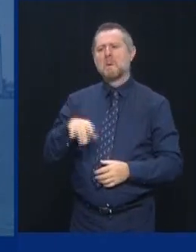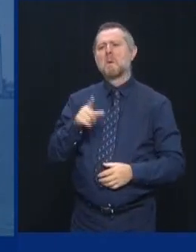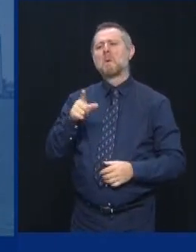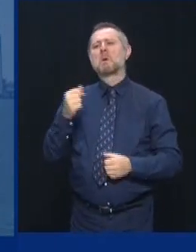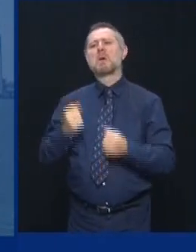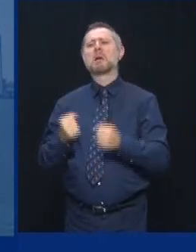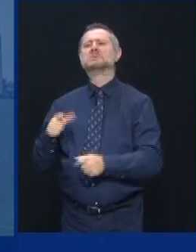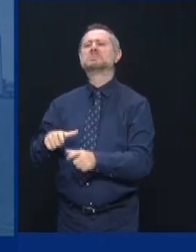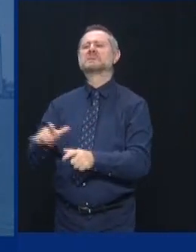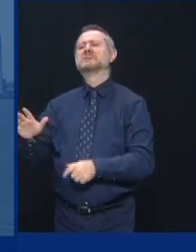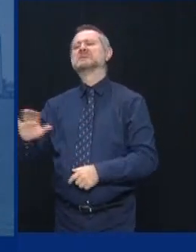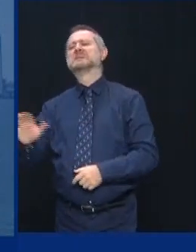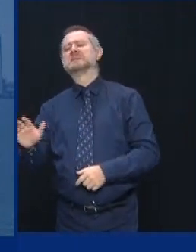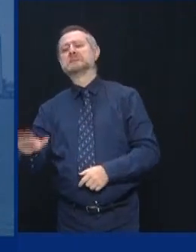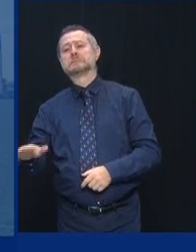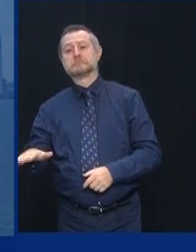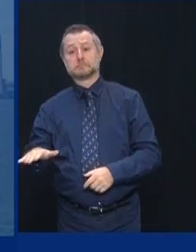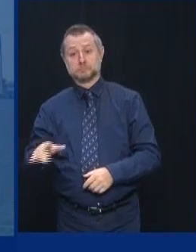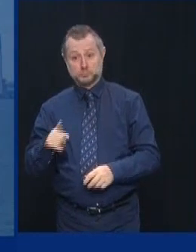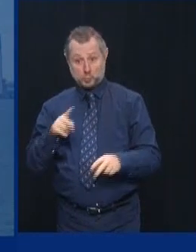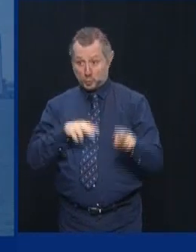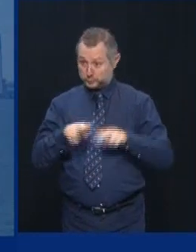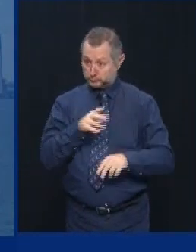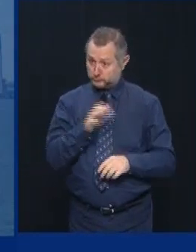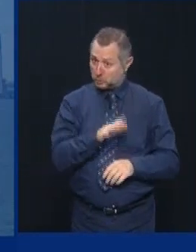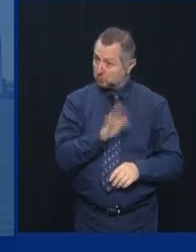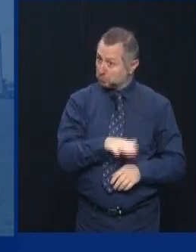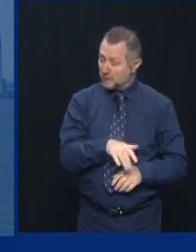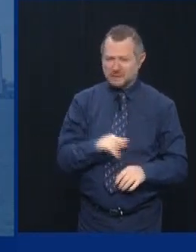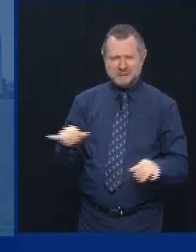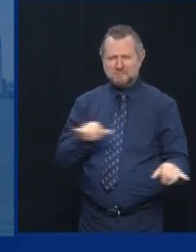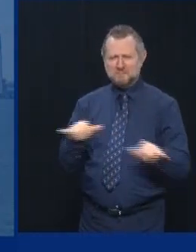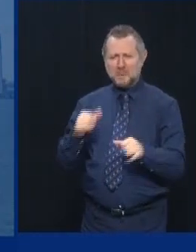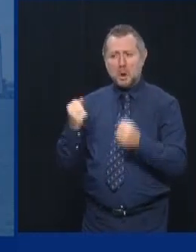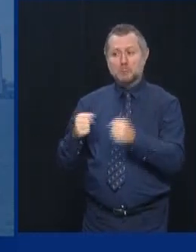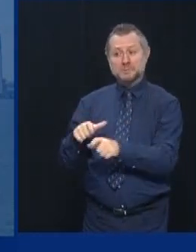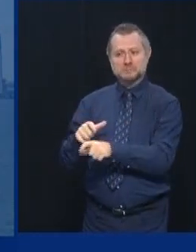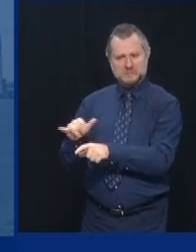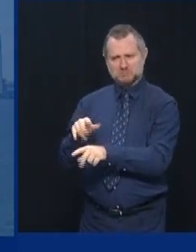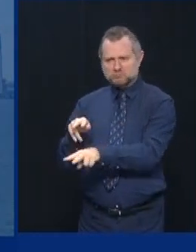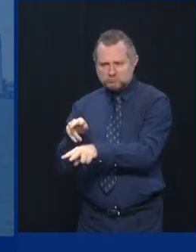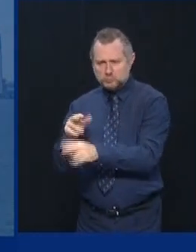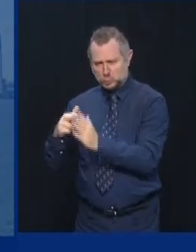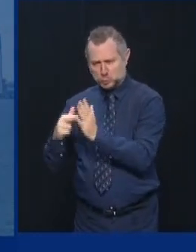DON'T SPEED. ARE YOU ENFORCING IT?